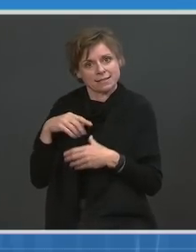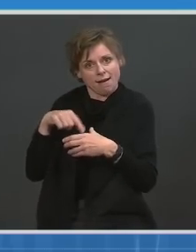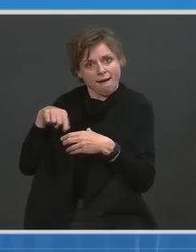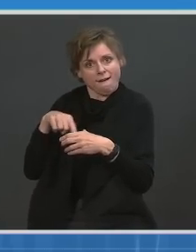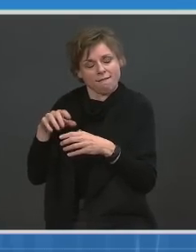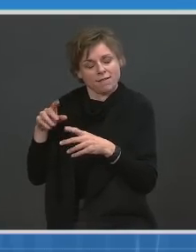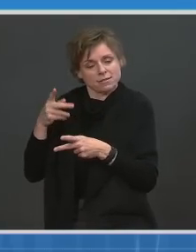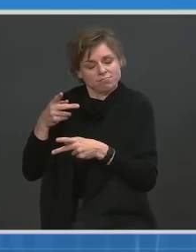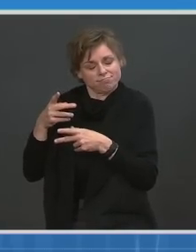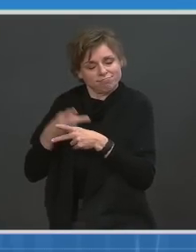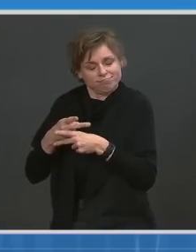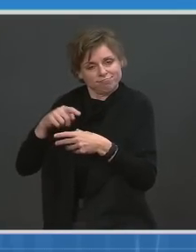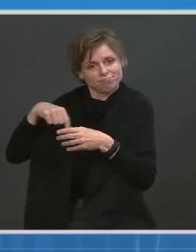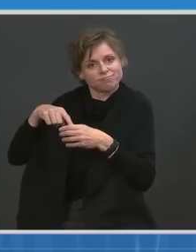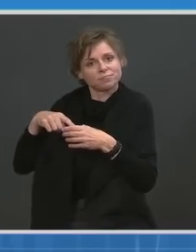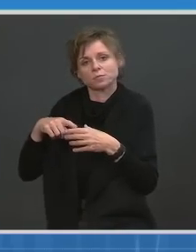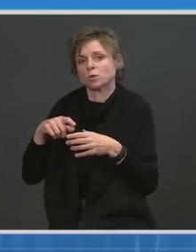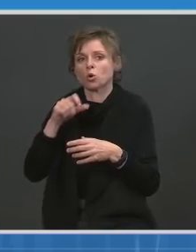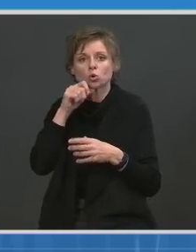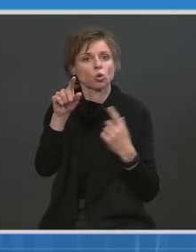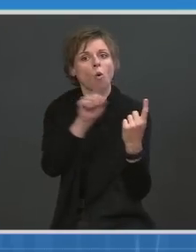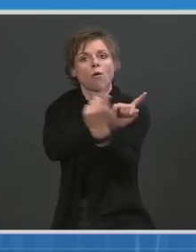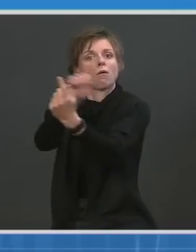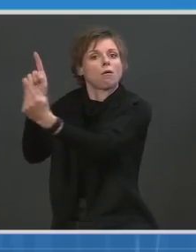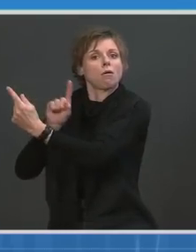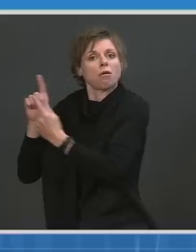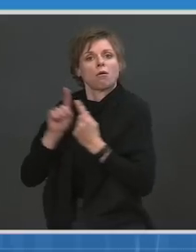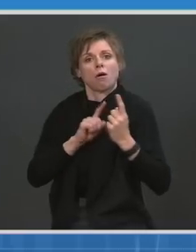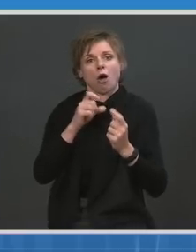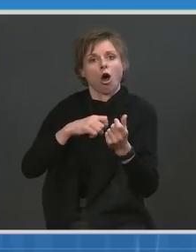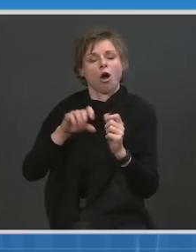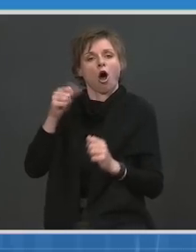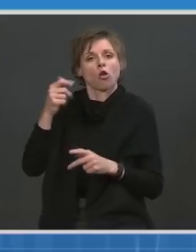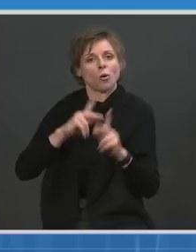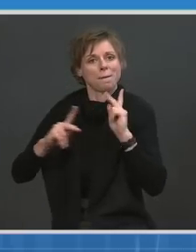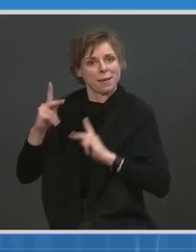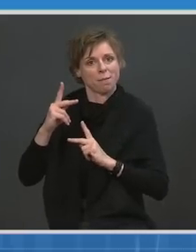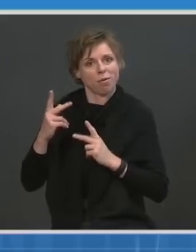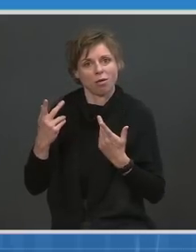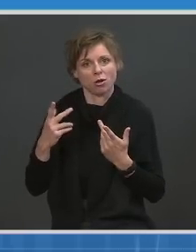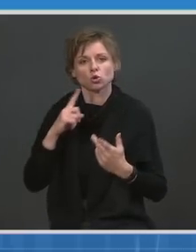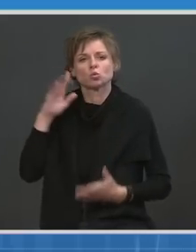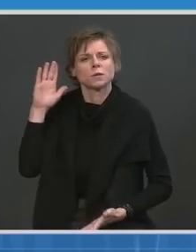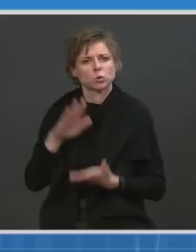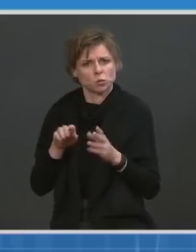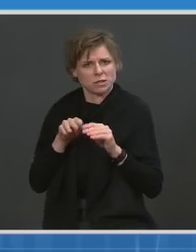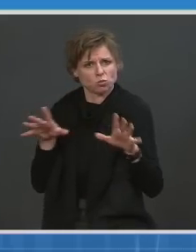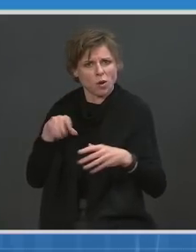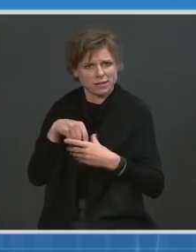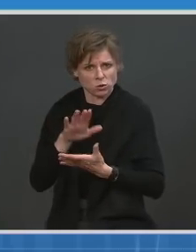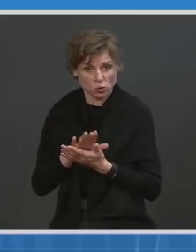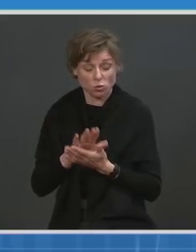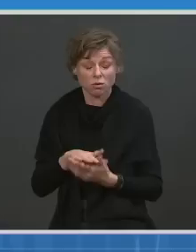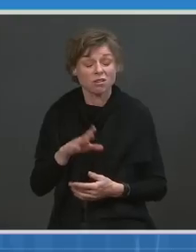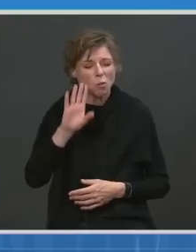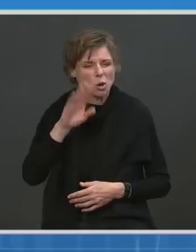to reduce the risk of spread throughout the school. We recognize that cohorting is harder in high school students,